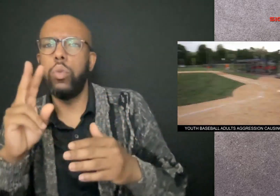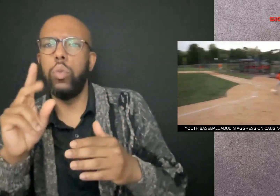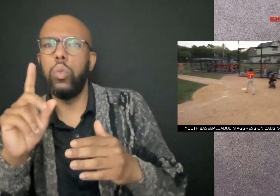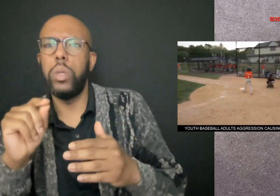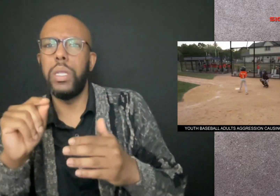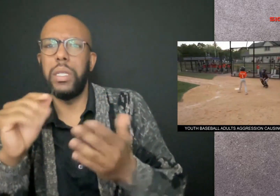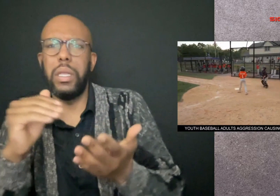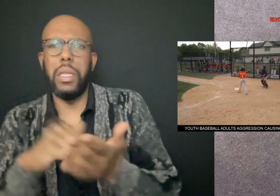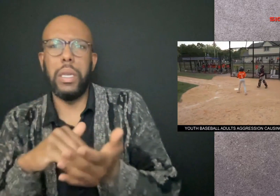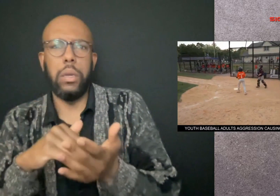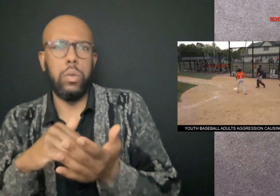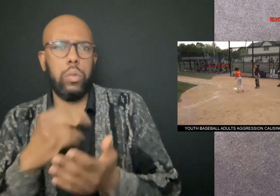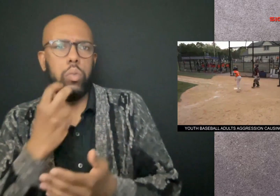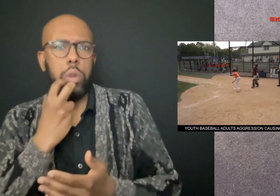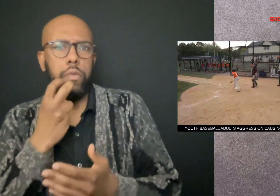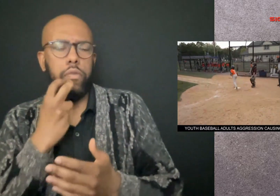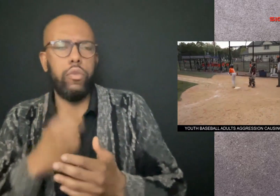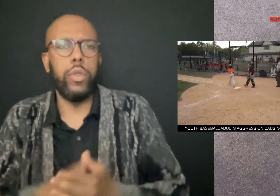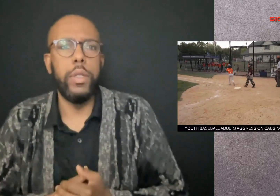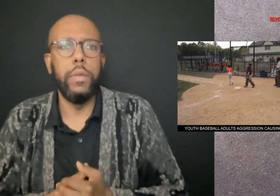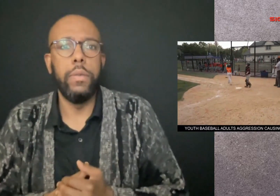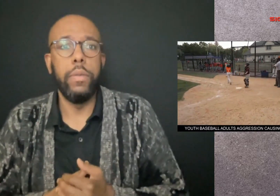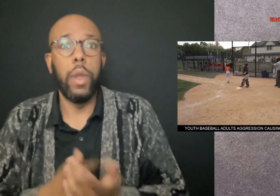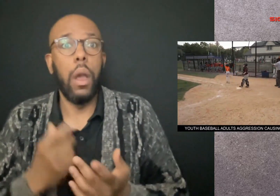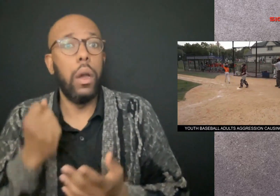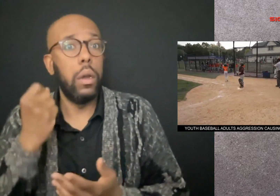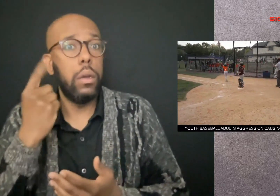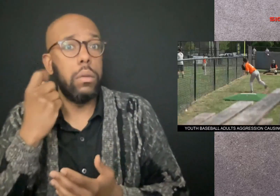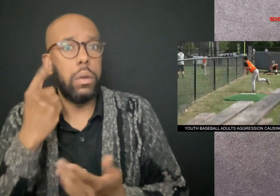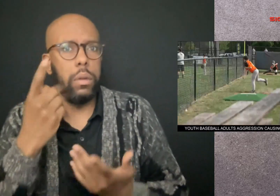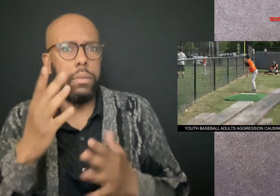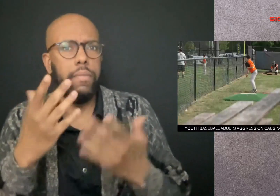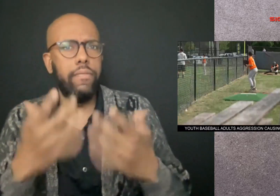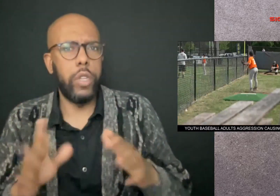before the pandemic. However,